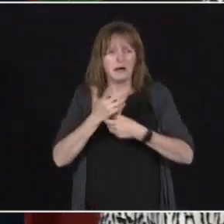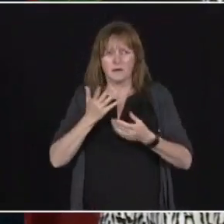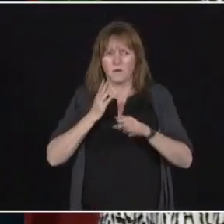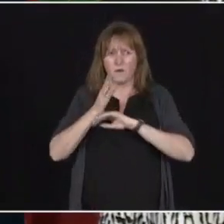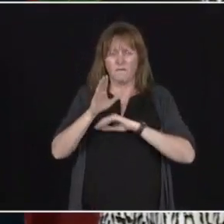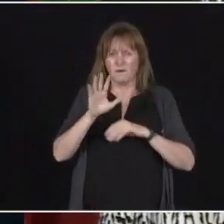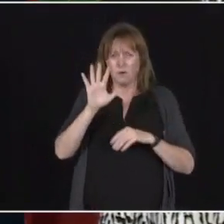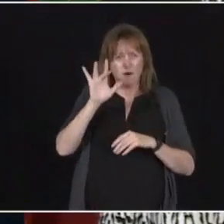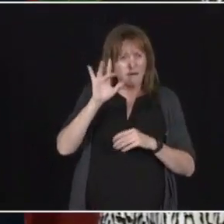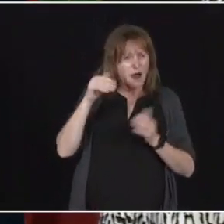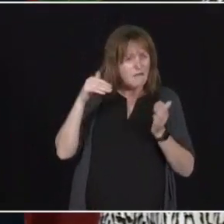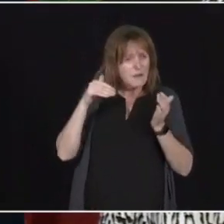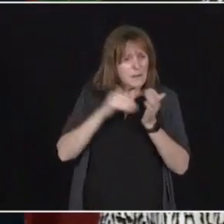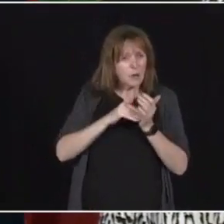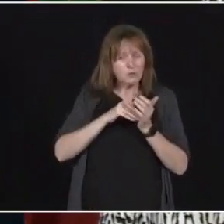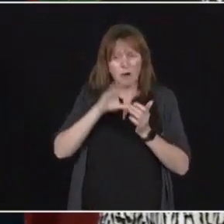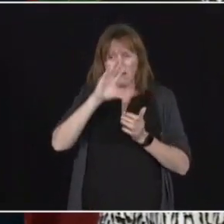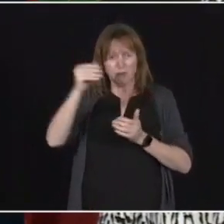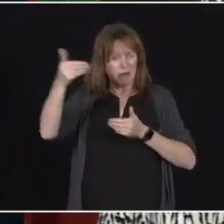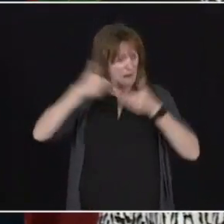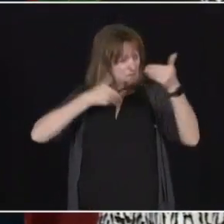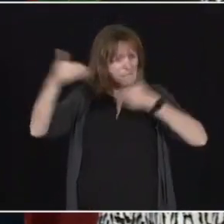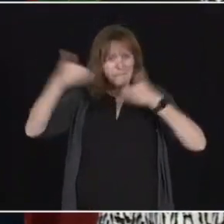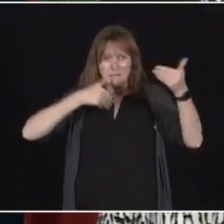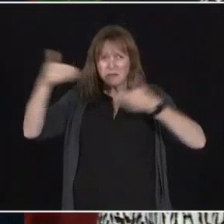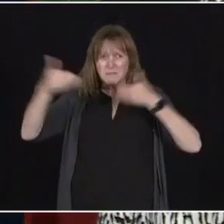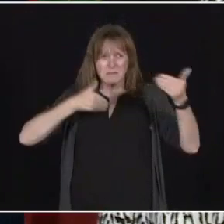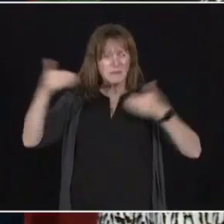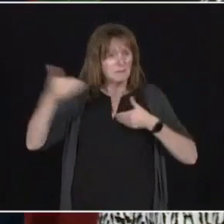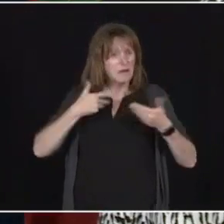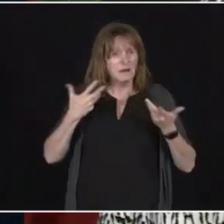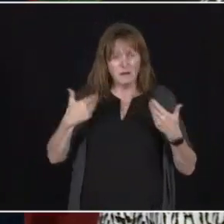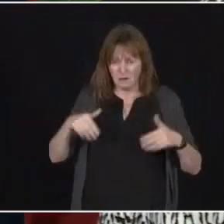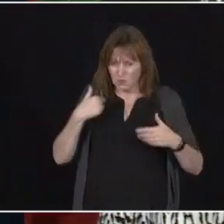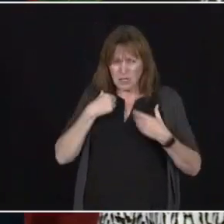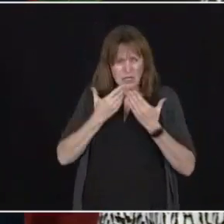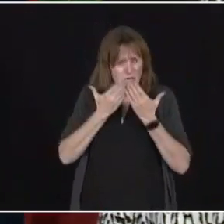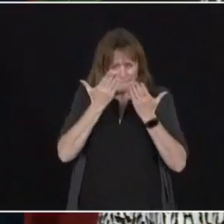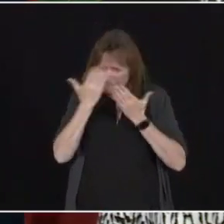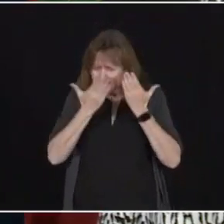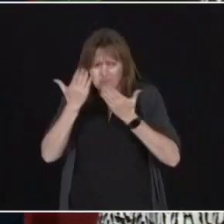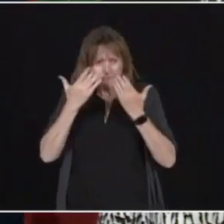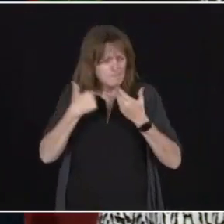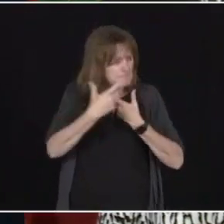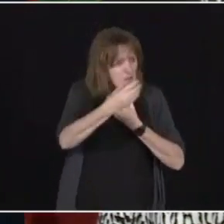development. We had over 25,000 companies come to the table